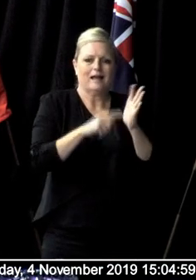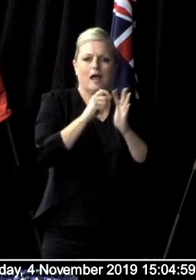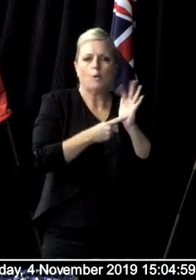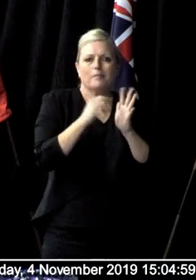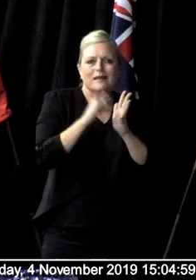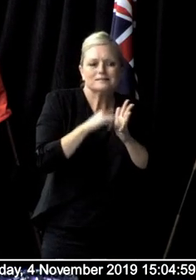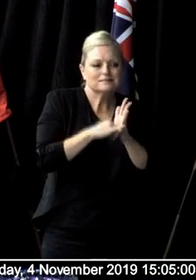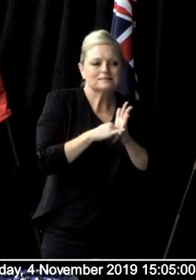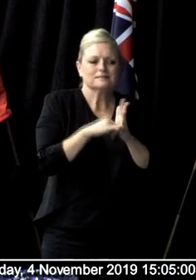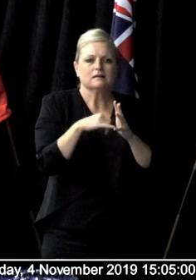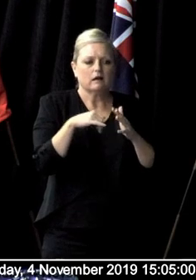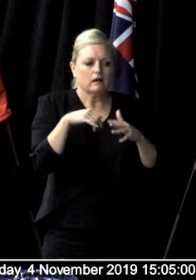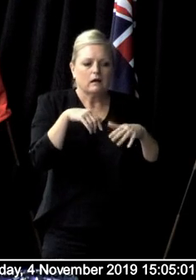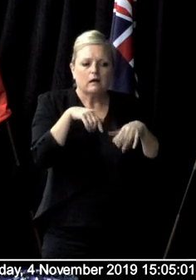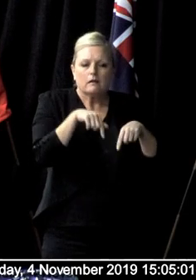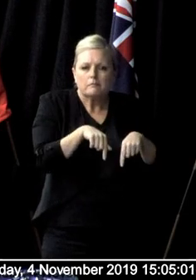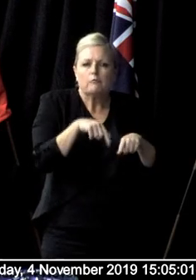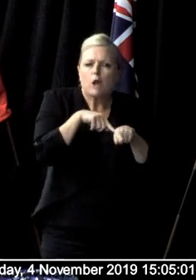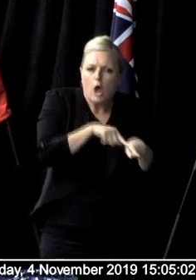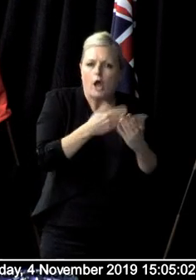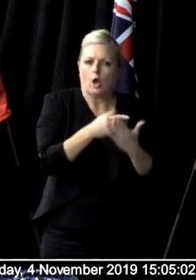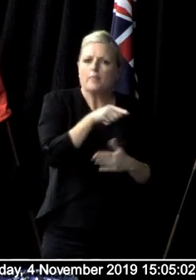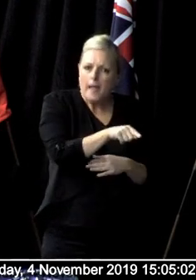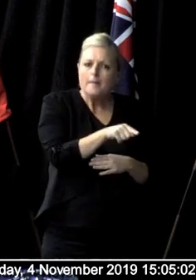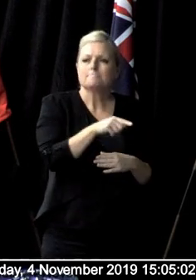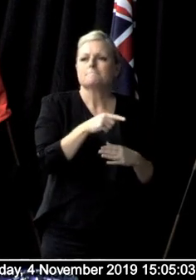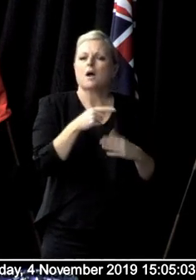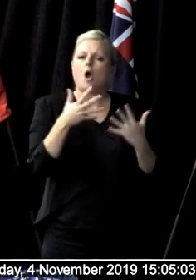It meant he was isolated from his peers quite often.